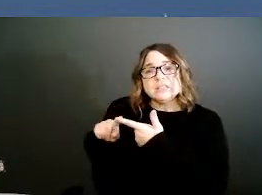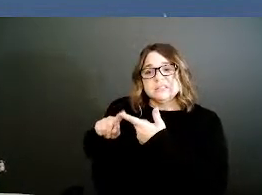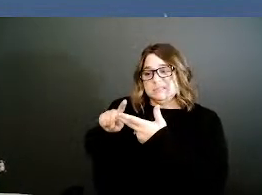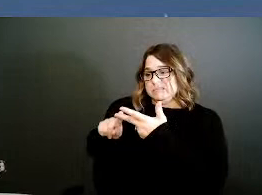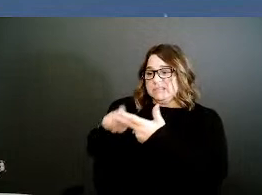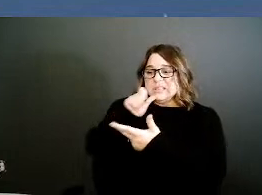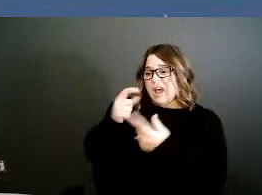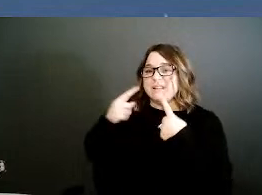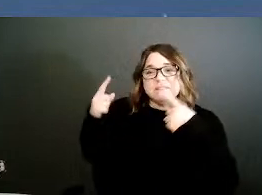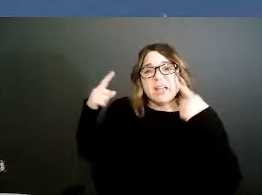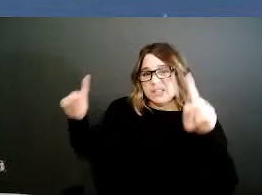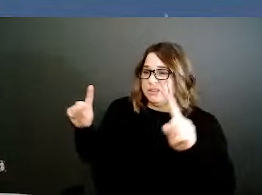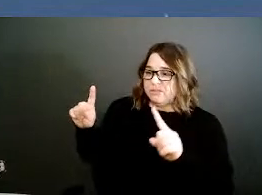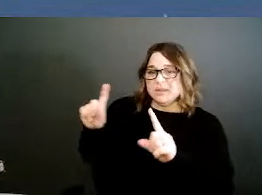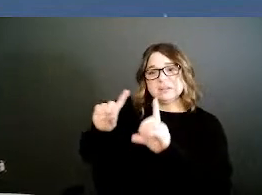≫ COUNCIL PRESIDENT BENDER: THANK YOU.